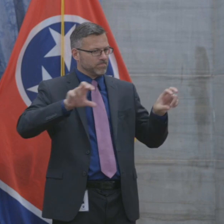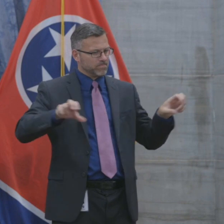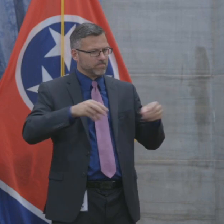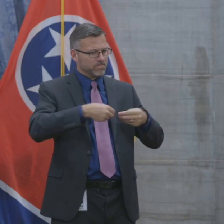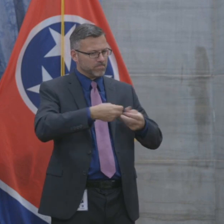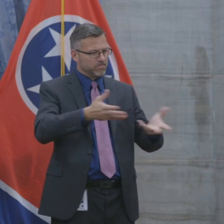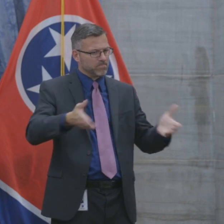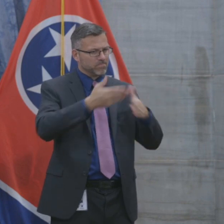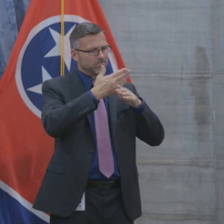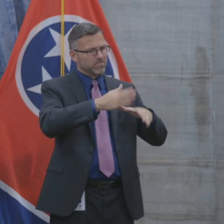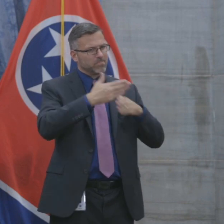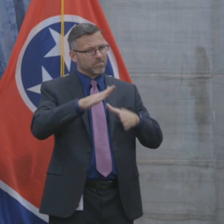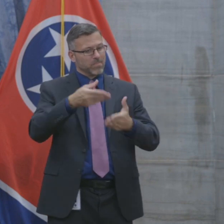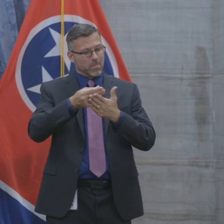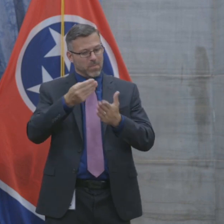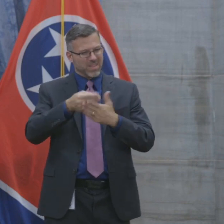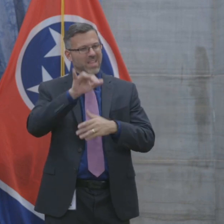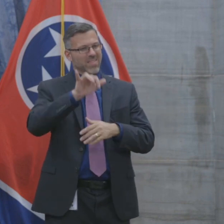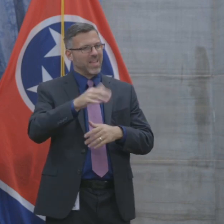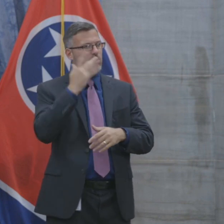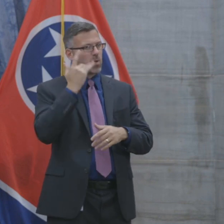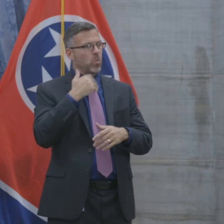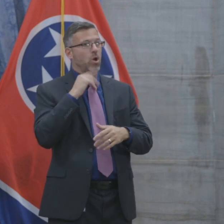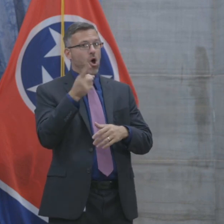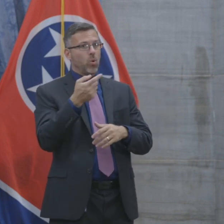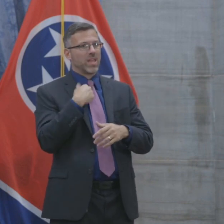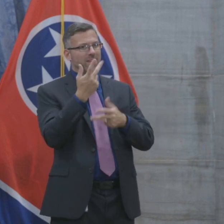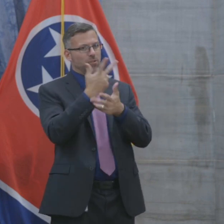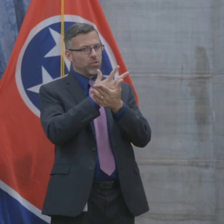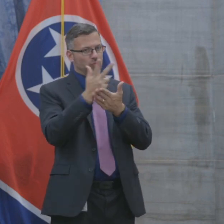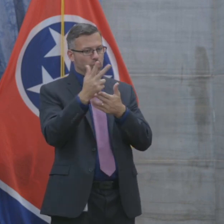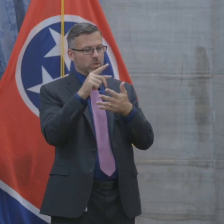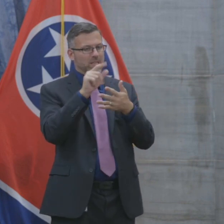states like Guam who also have unemployment insurance. So it's